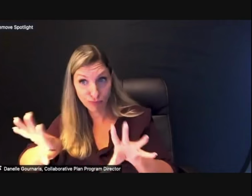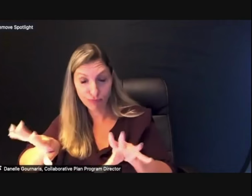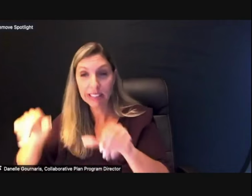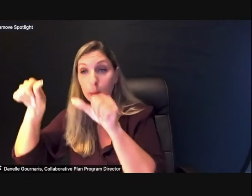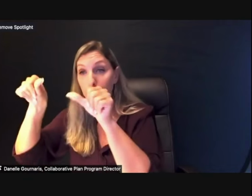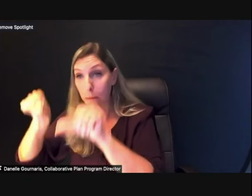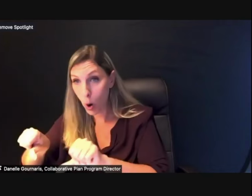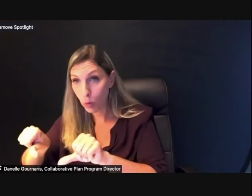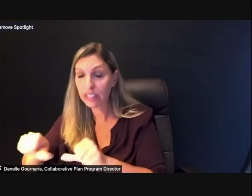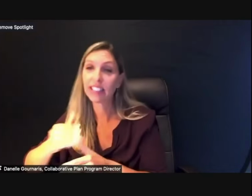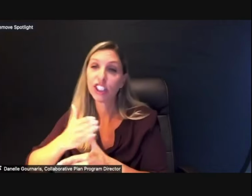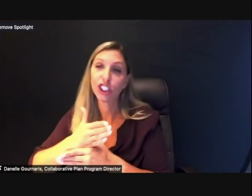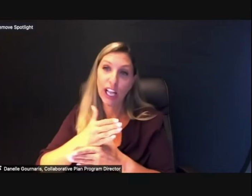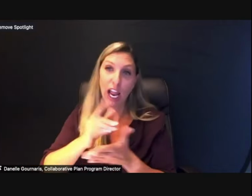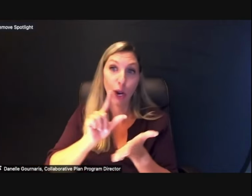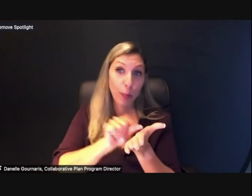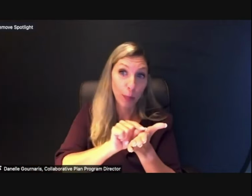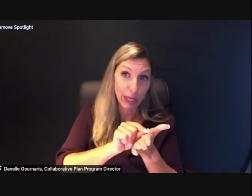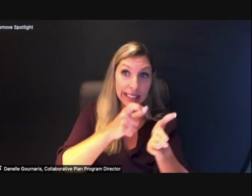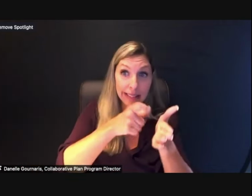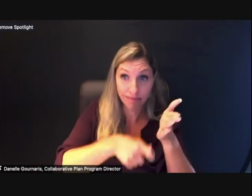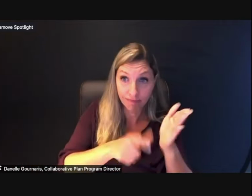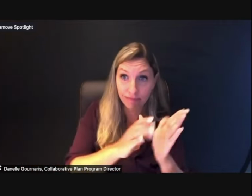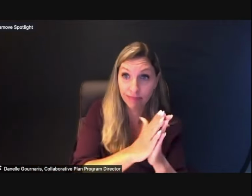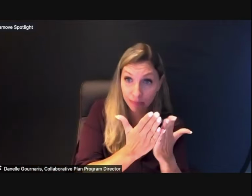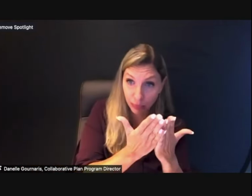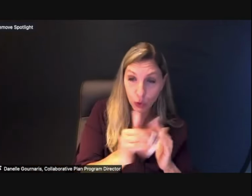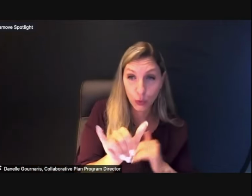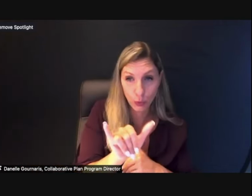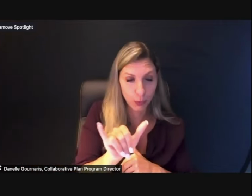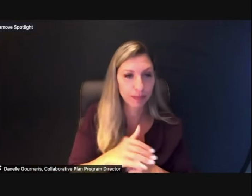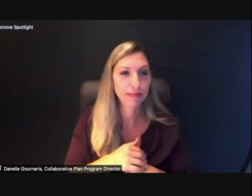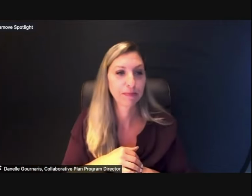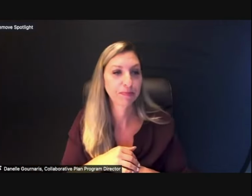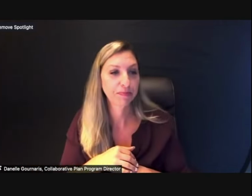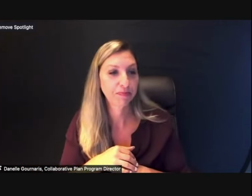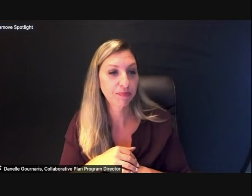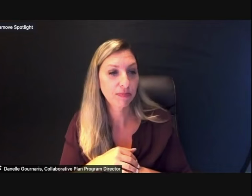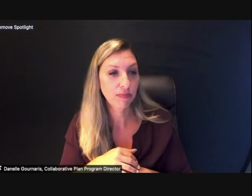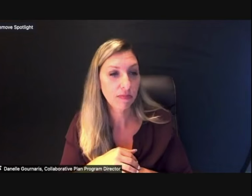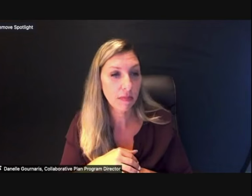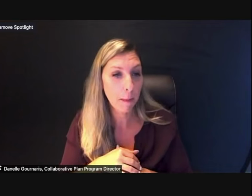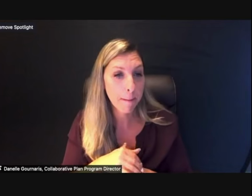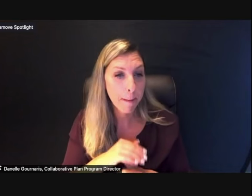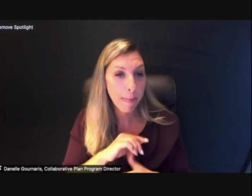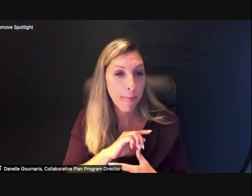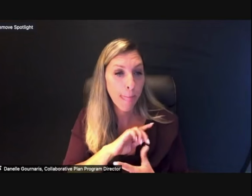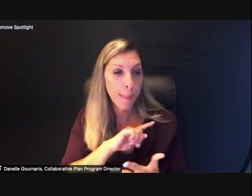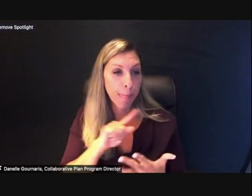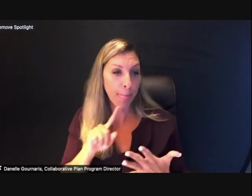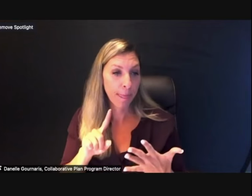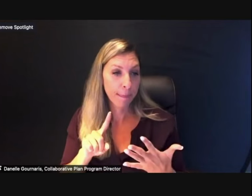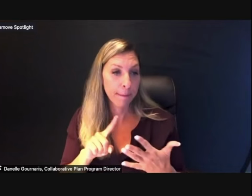It is posted online and also printed and physically distributed.